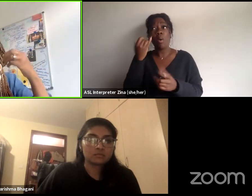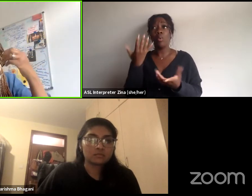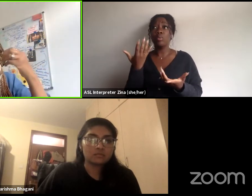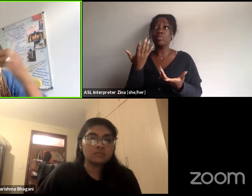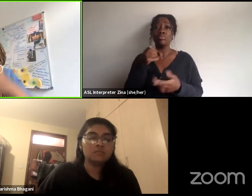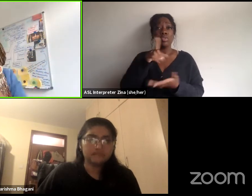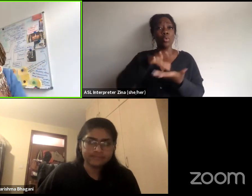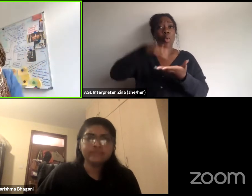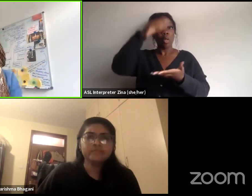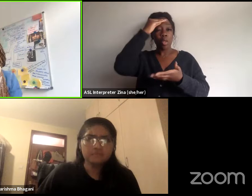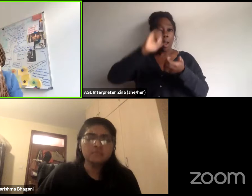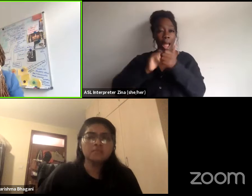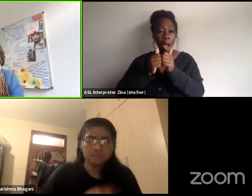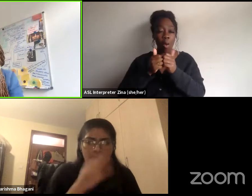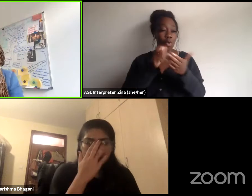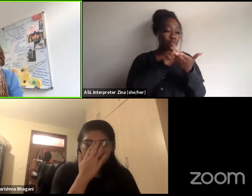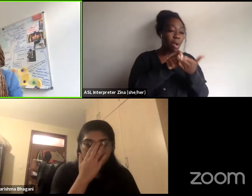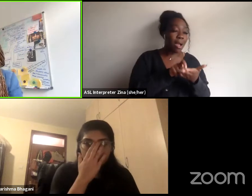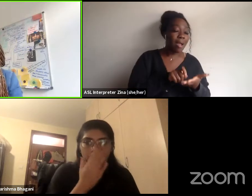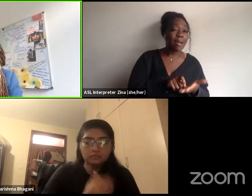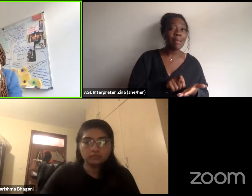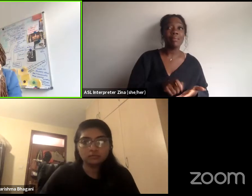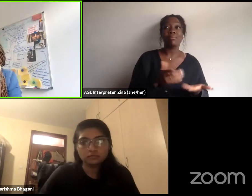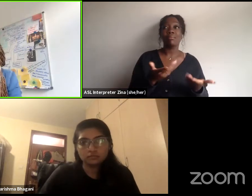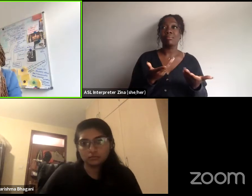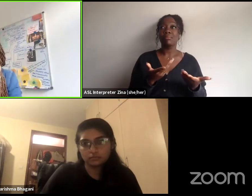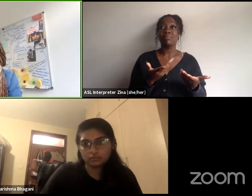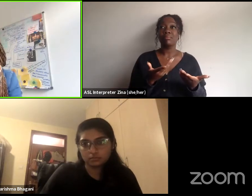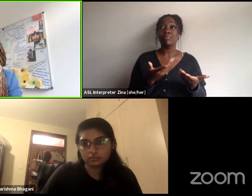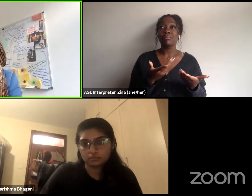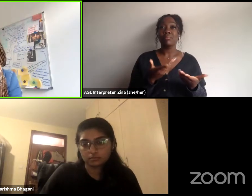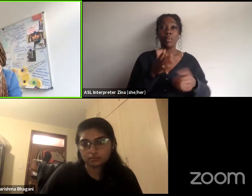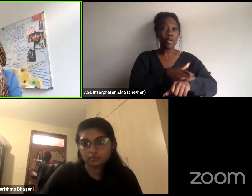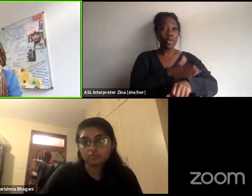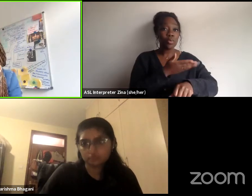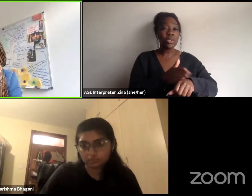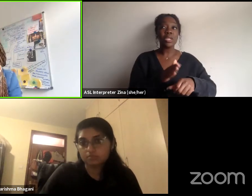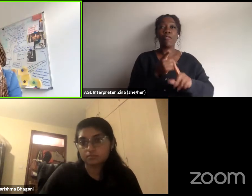from a contemporary Western perspective or an Asian,